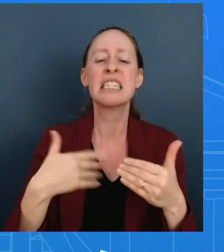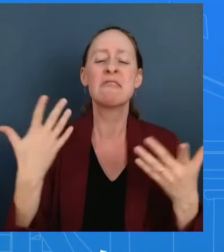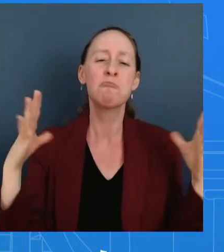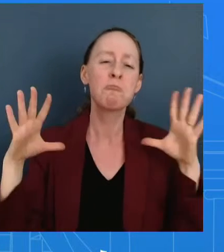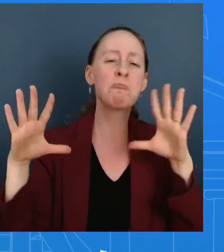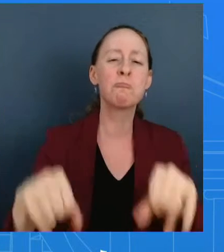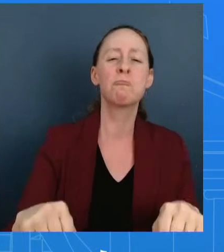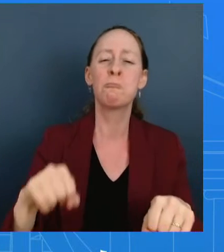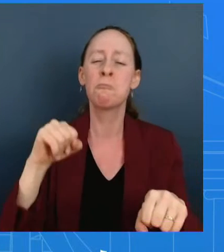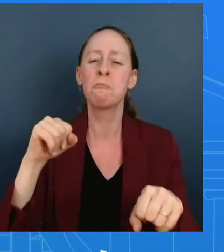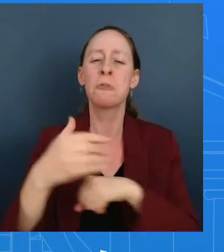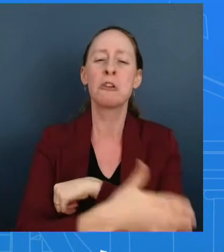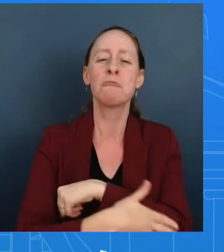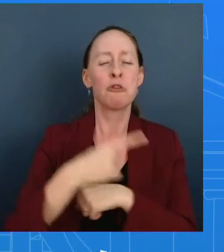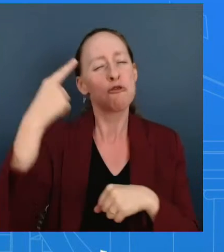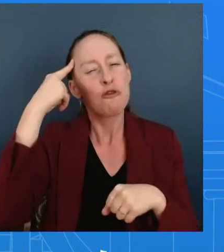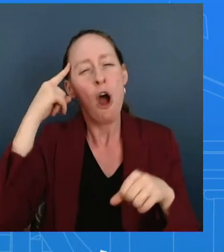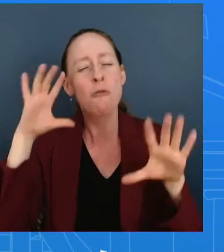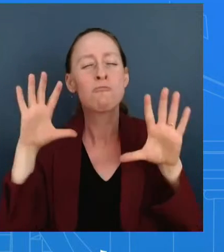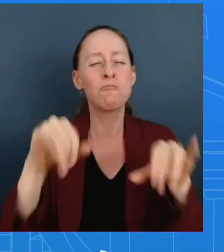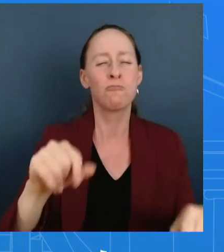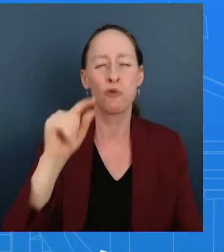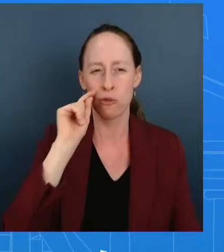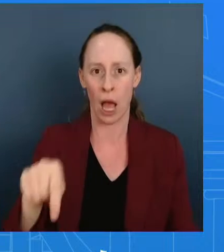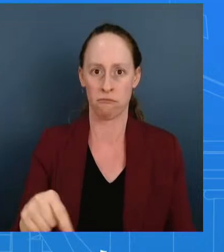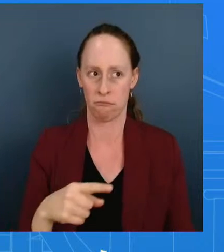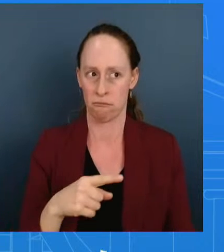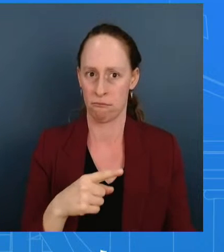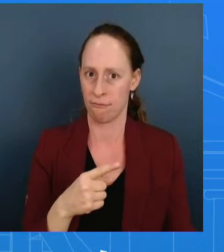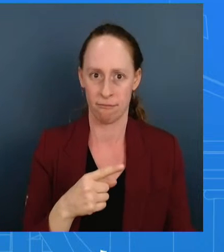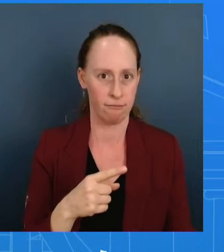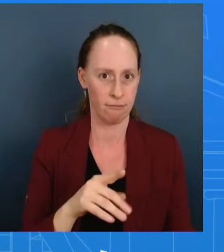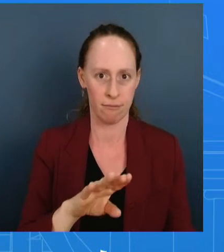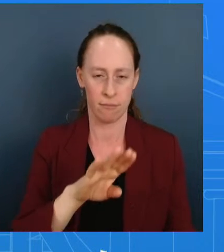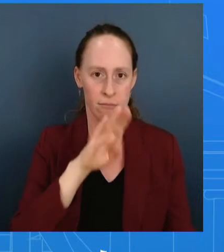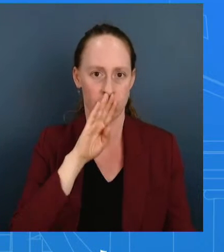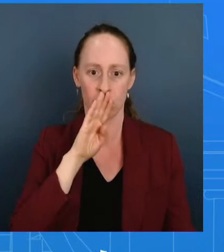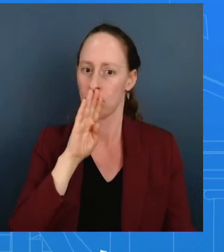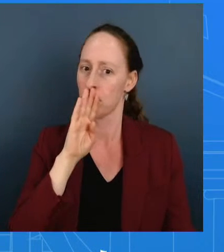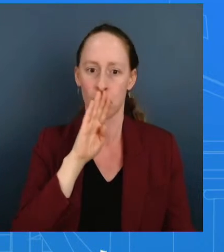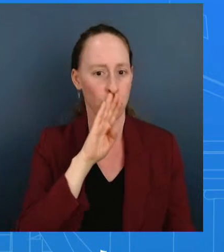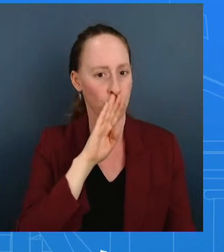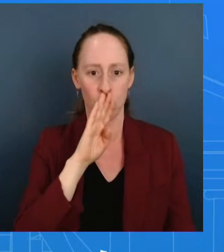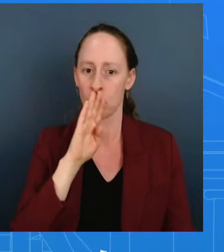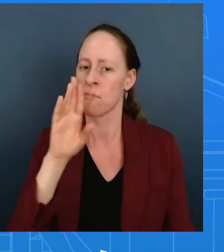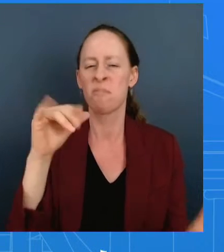Ukraine will never be a victory for Russia, for free people refuse to live in a world of hopelessness and darkness. Ms. Jean-Pierre: Thanks, Admiral.